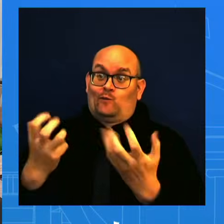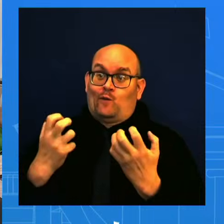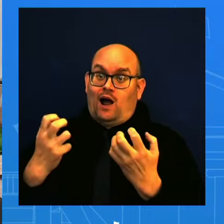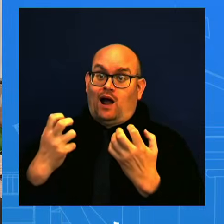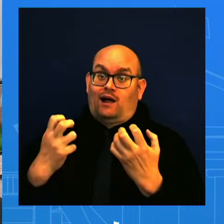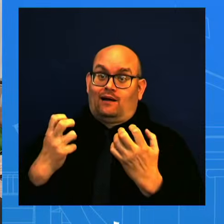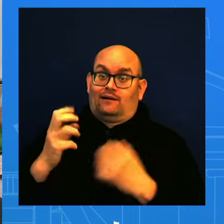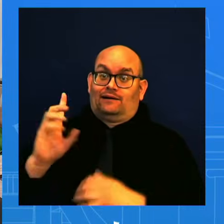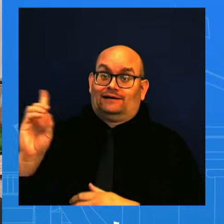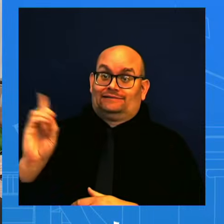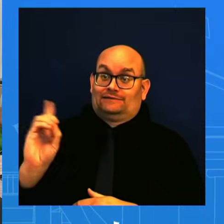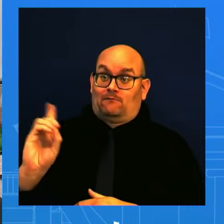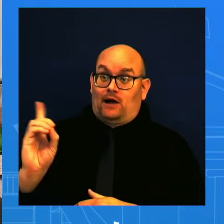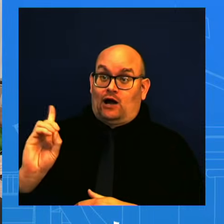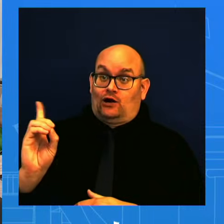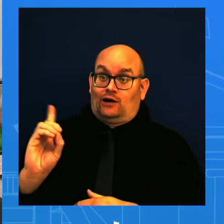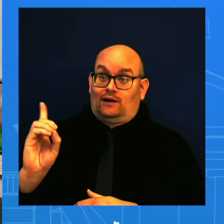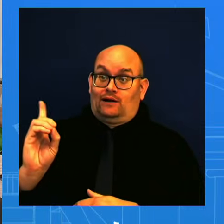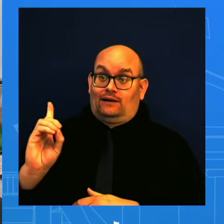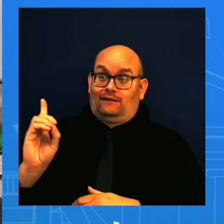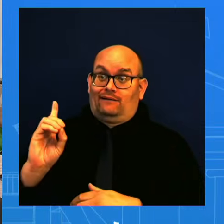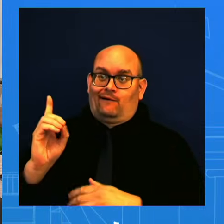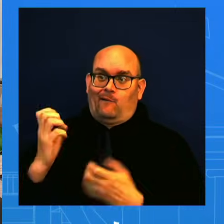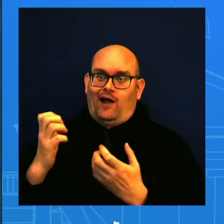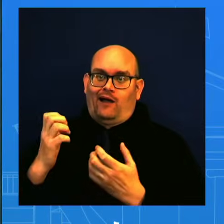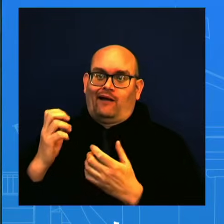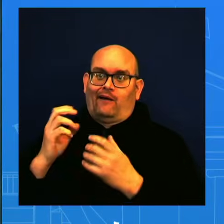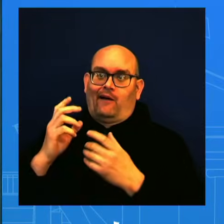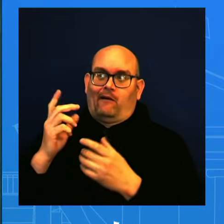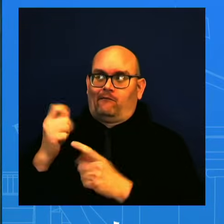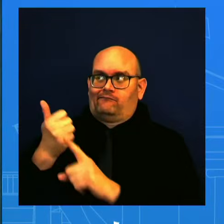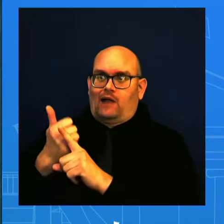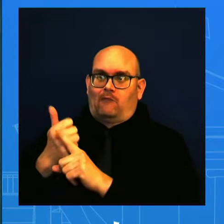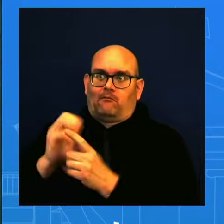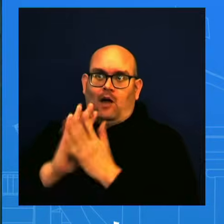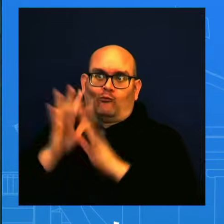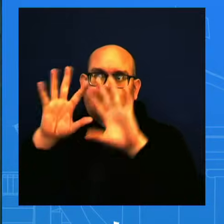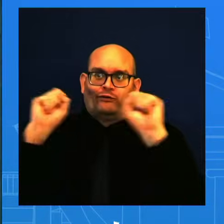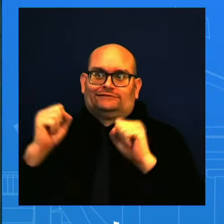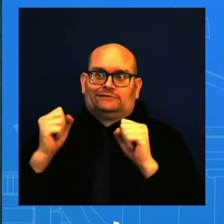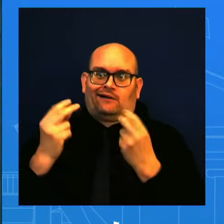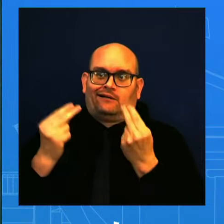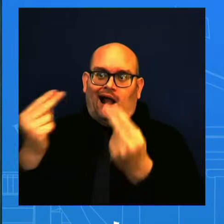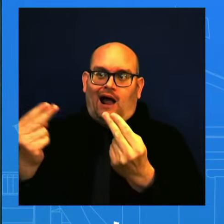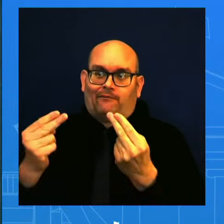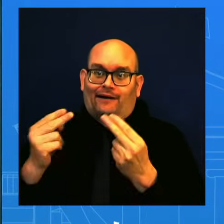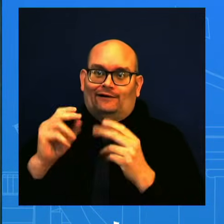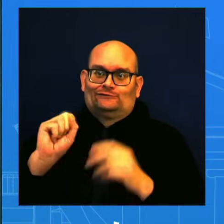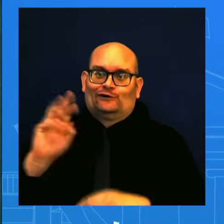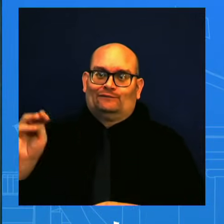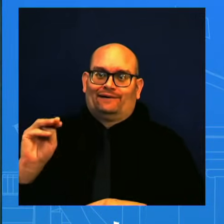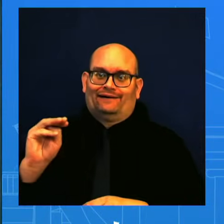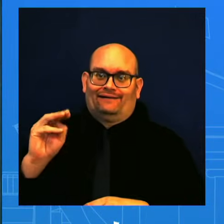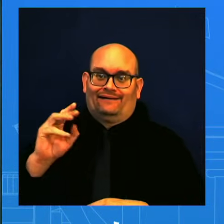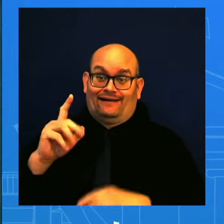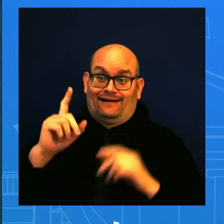that we can to get pe- -- to get folks back on their feet. But also, do not want to forget the lives that were lost. Go ahead.